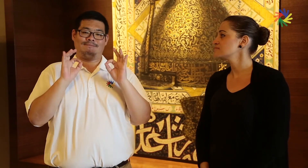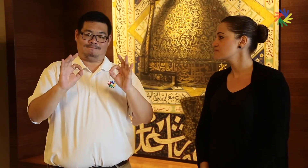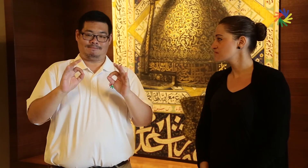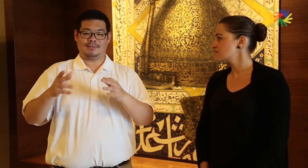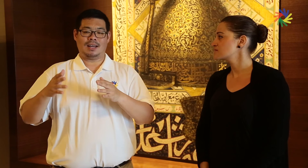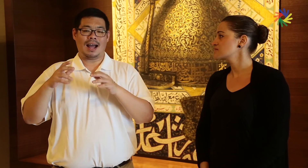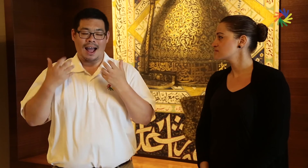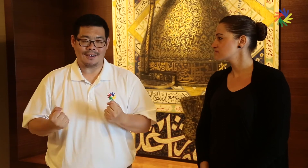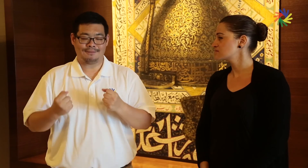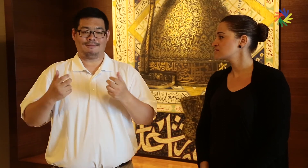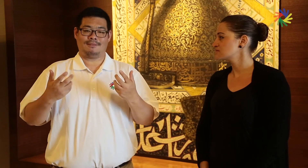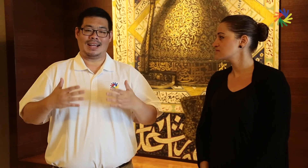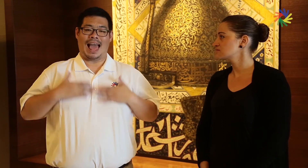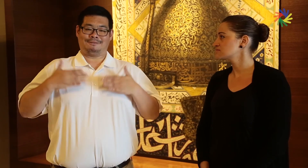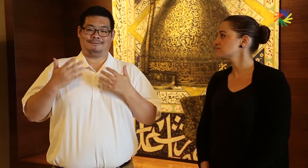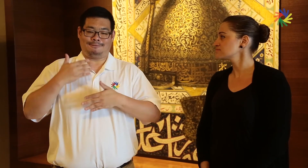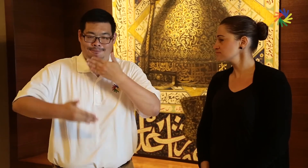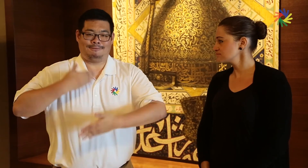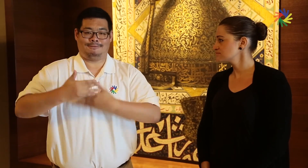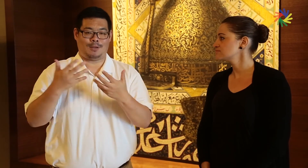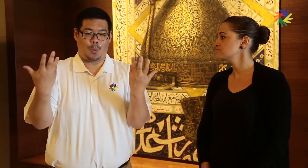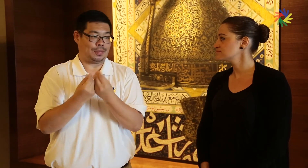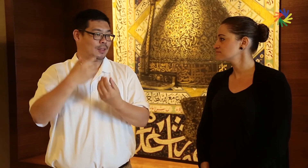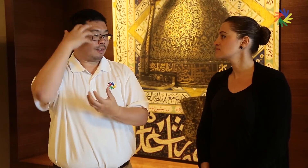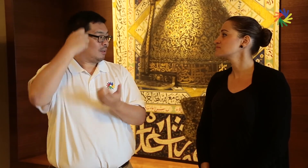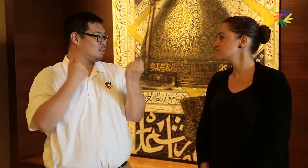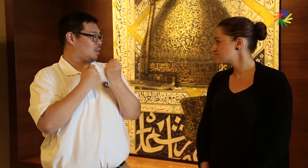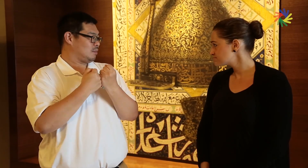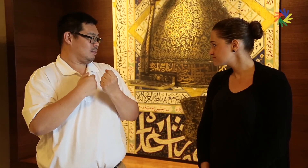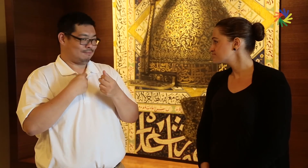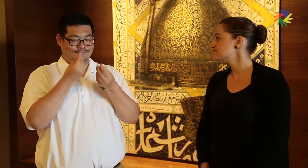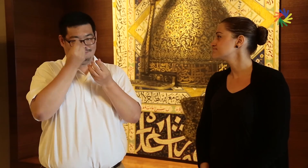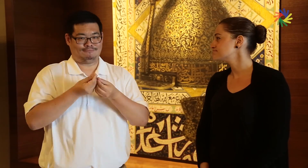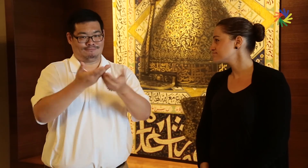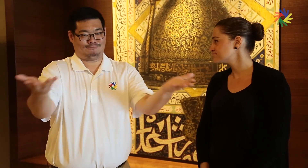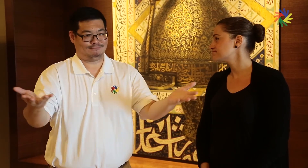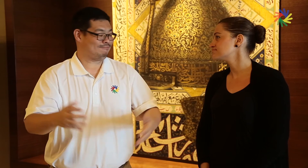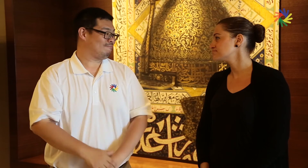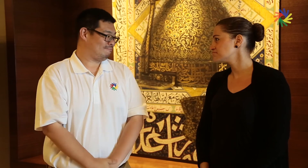better chance to survive, financially speaking.